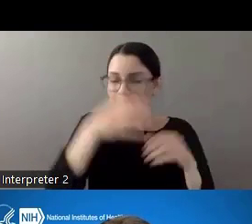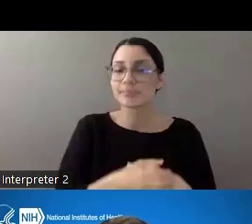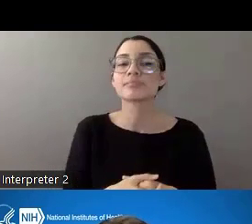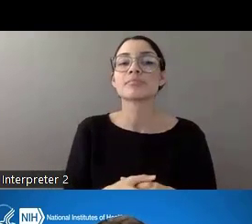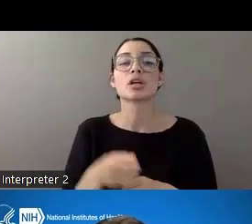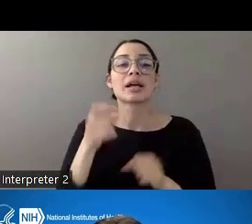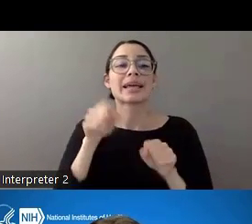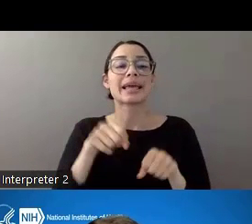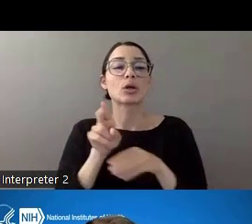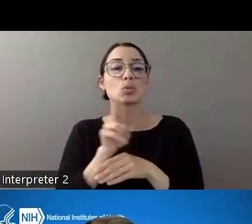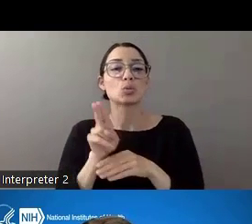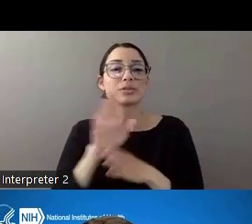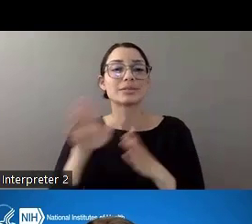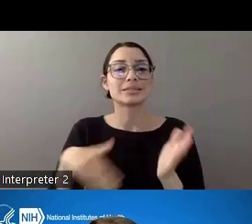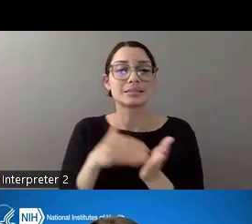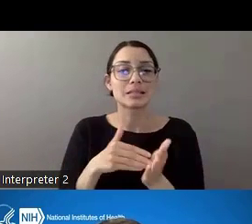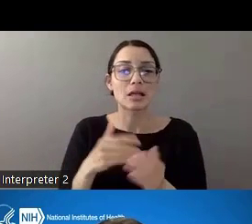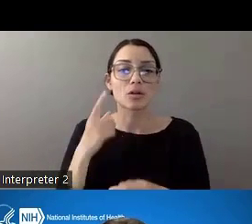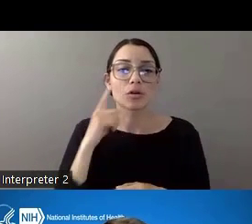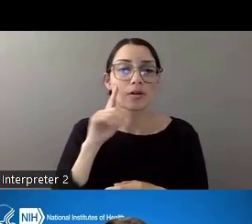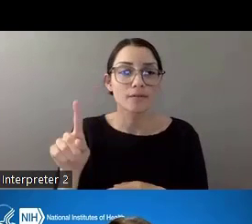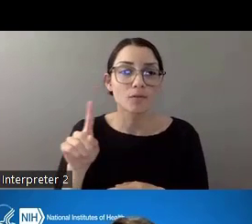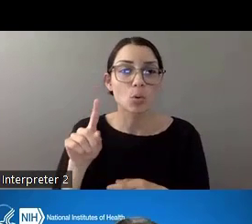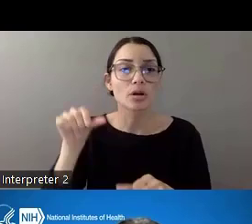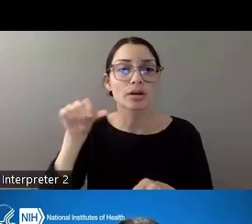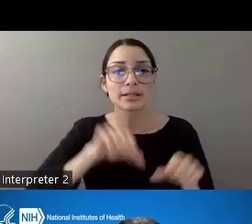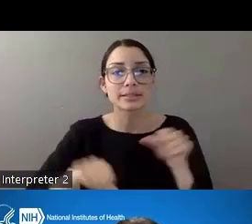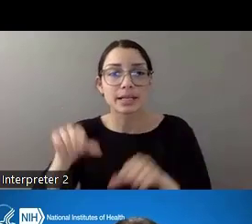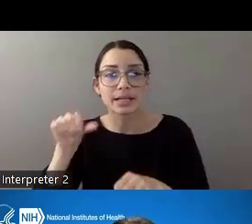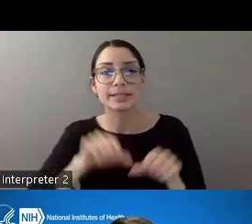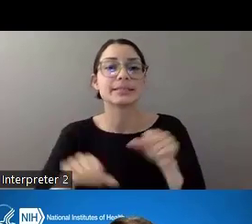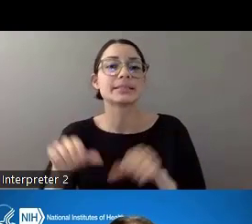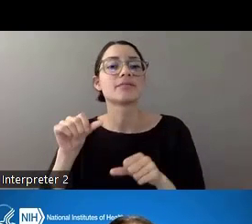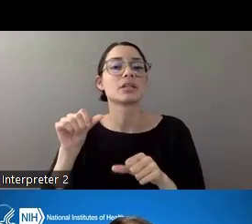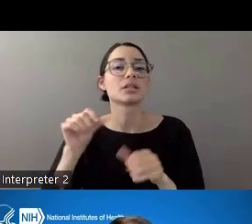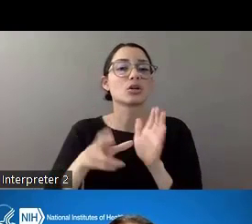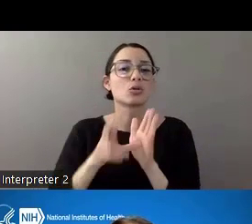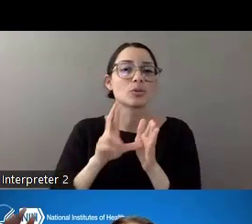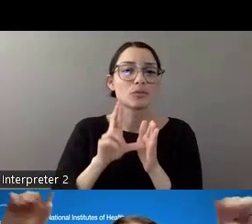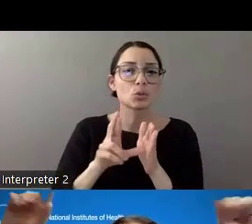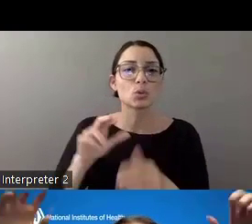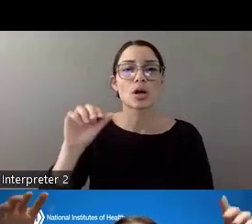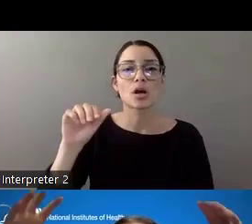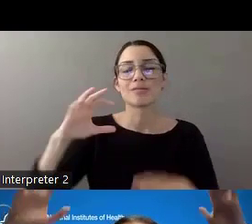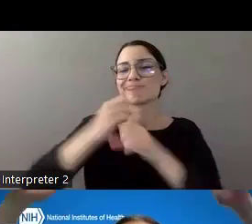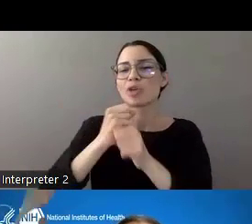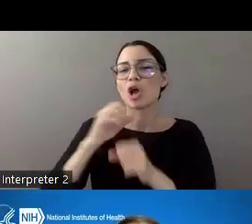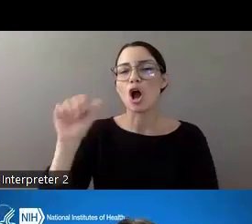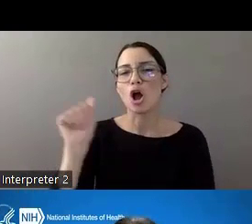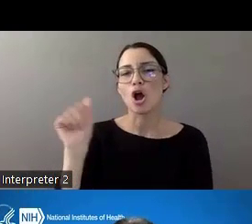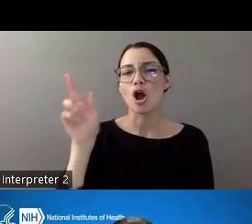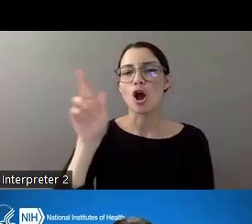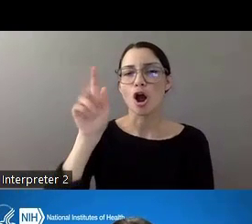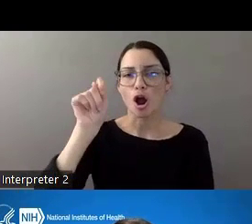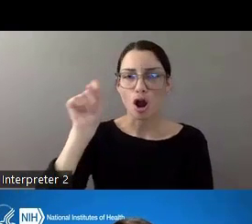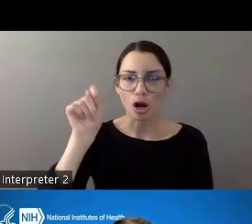for Scientific Review Assisted Referral Tool, or ART tool. In that case, you put in your title and your specific aims,